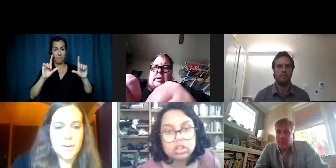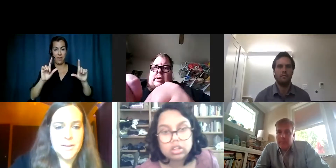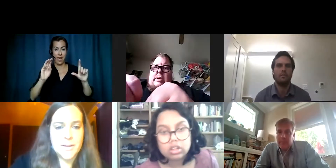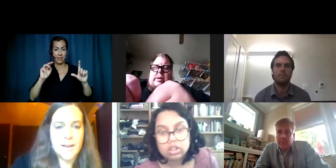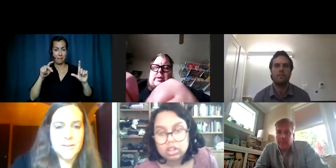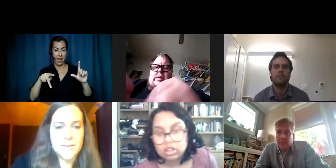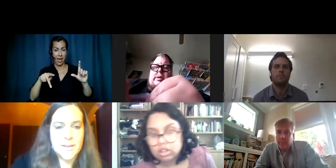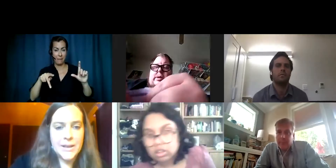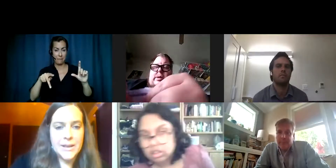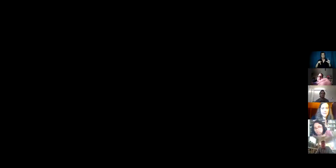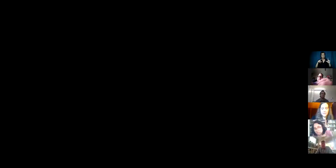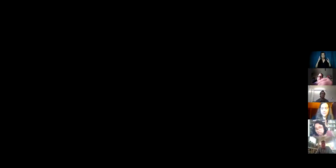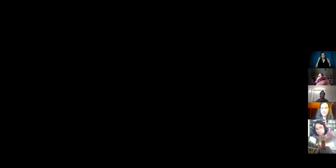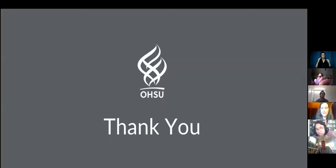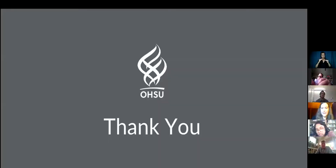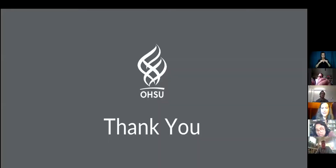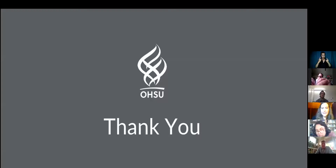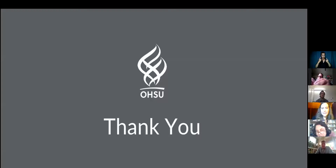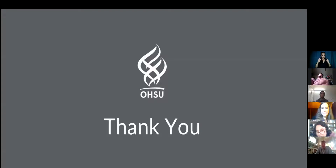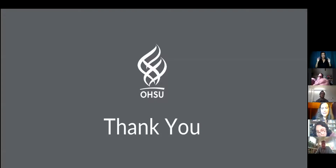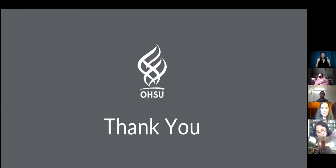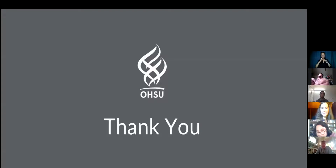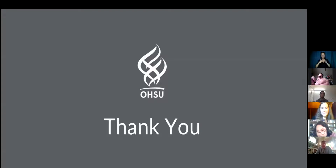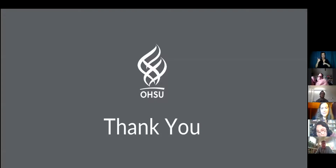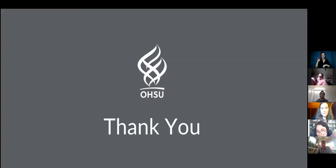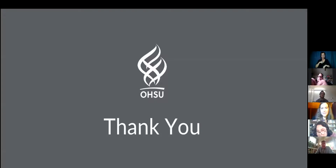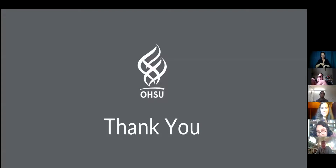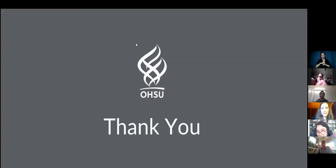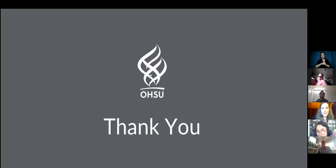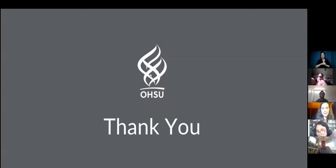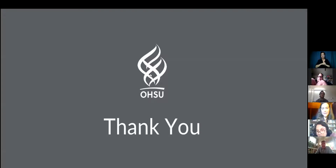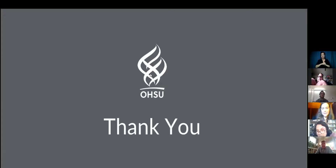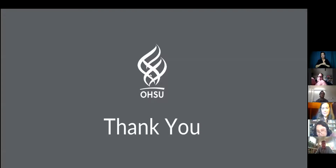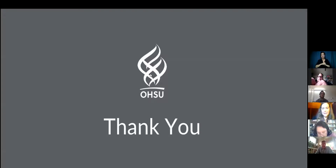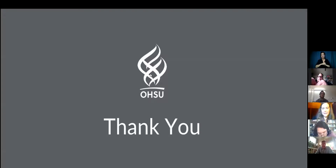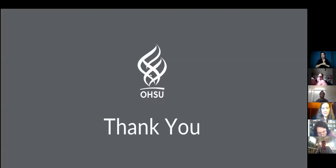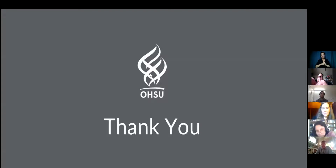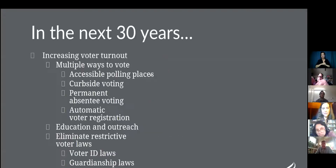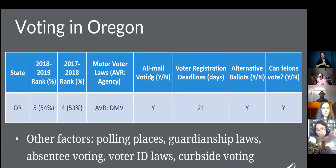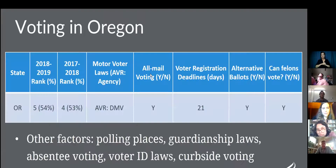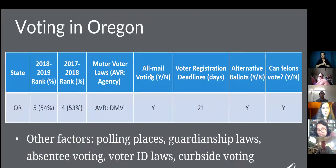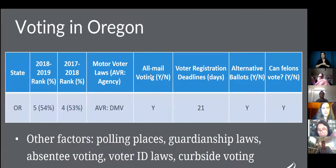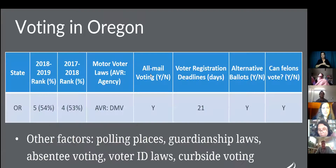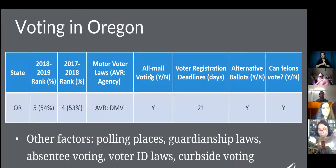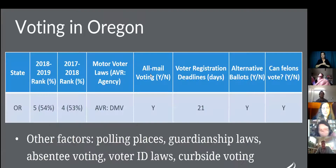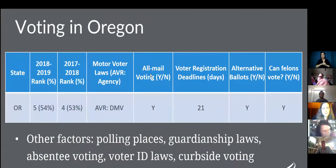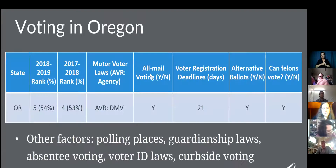registered before that deadline - and remember - you have to update your address pretty regularly so that the ballot